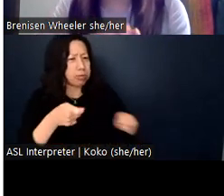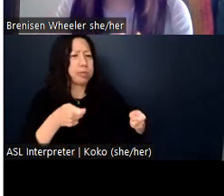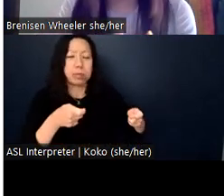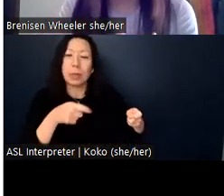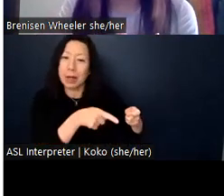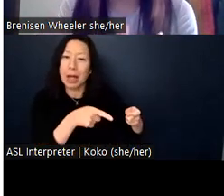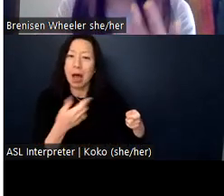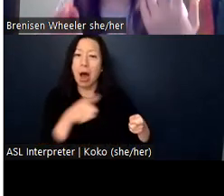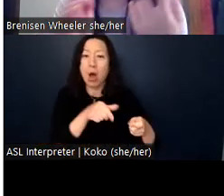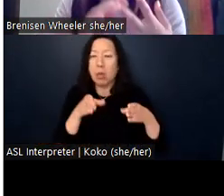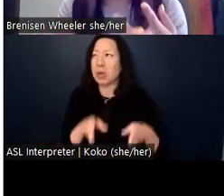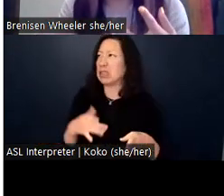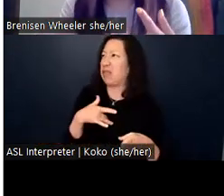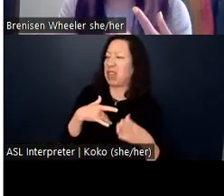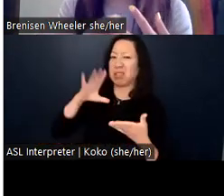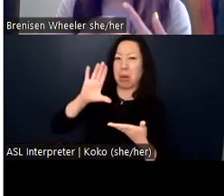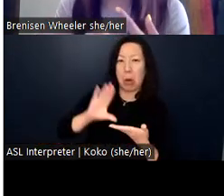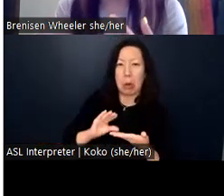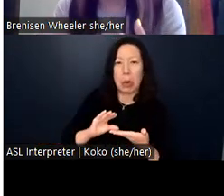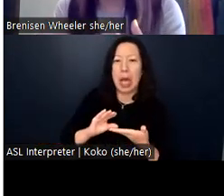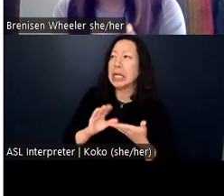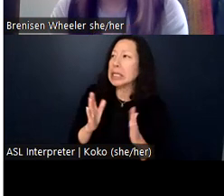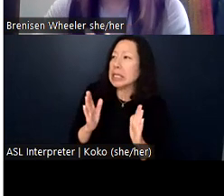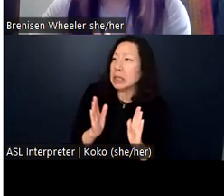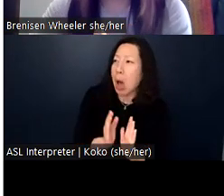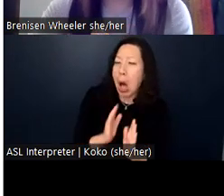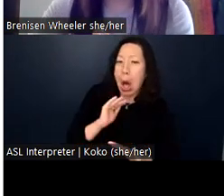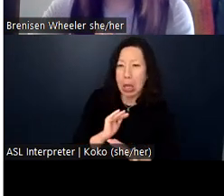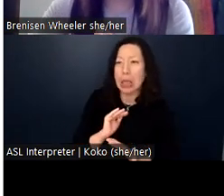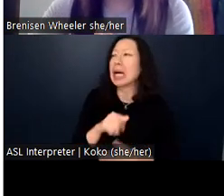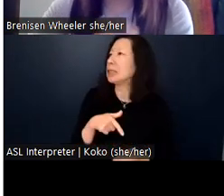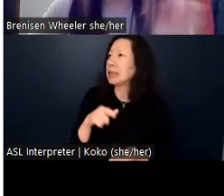feeling small afraid and unsafe it evolves using